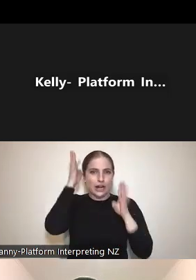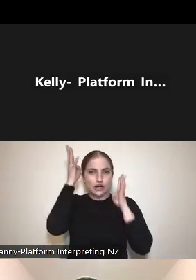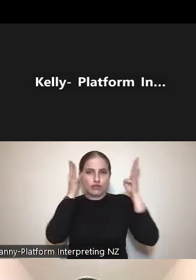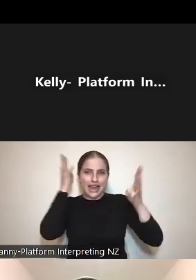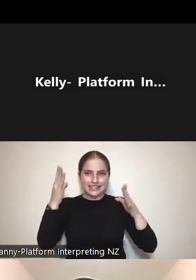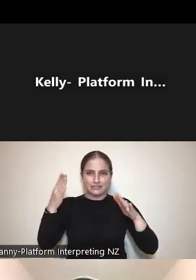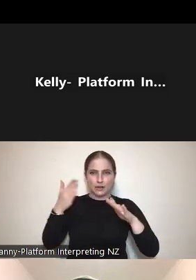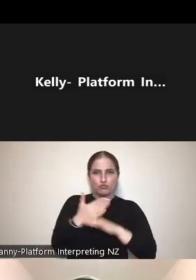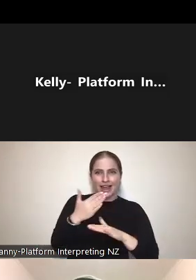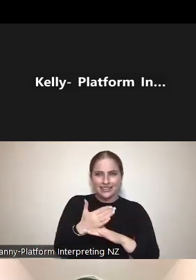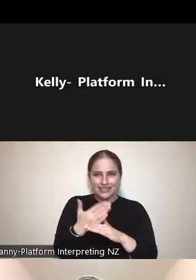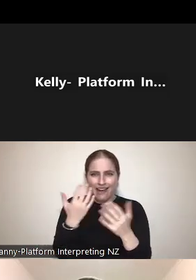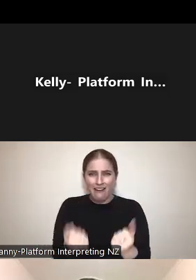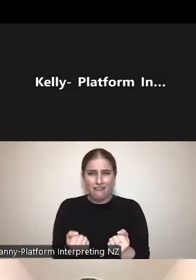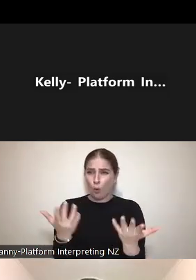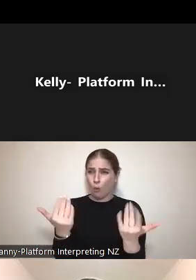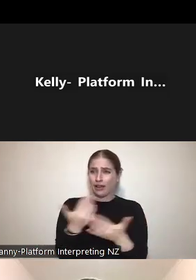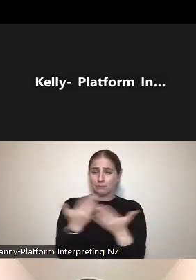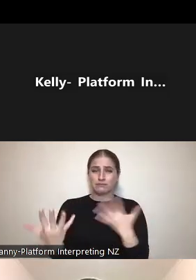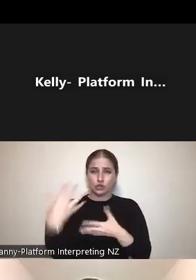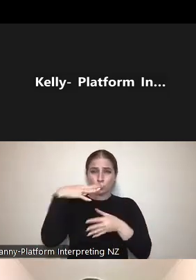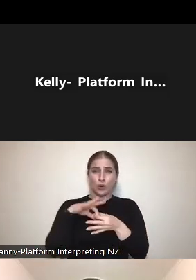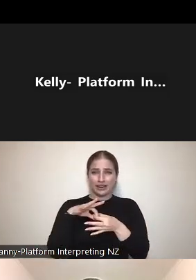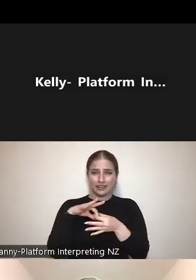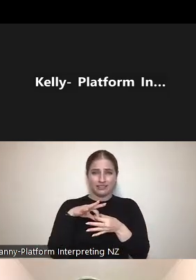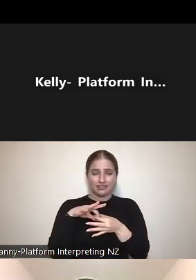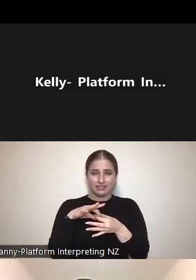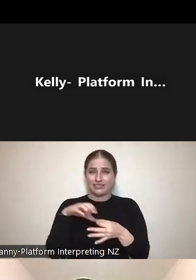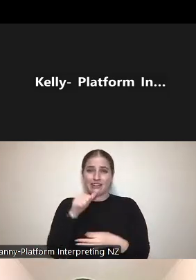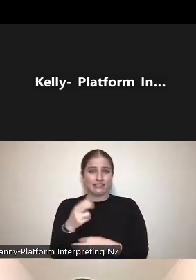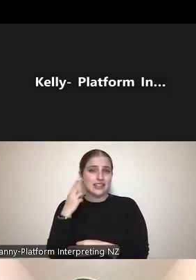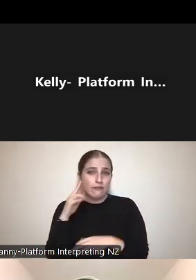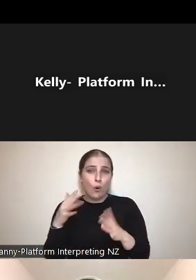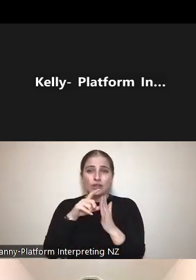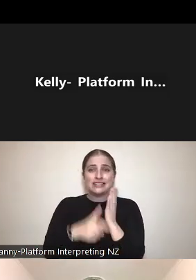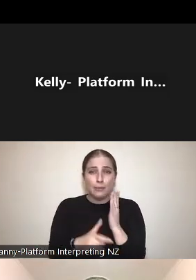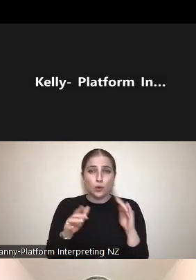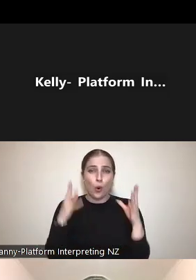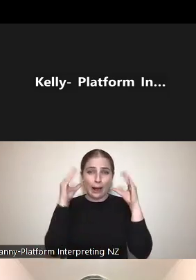if they're Deaf or disabled, have an impairment. And likewise, the term Deaf and disabled is an